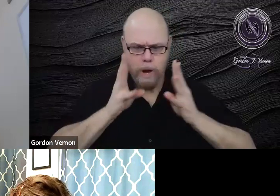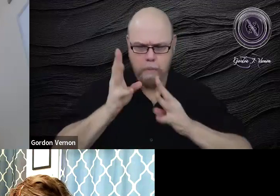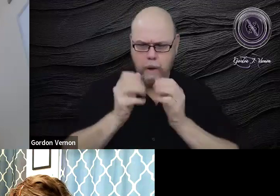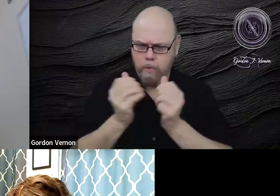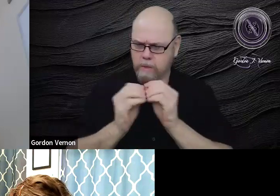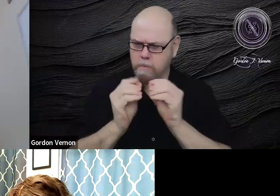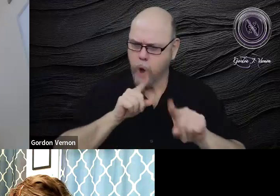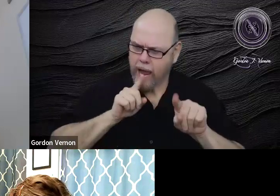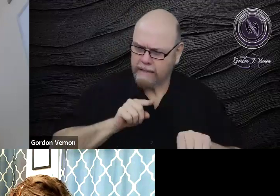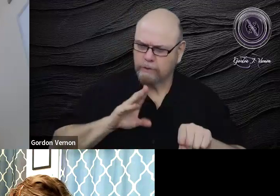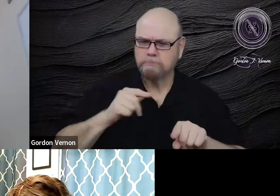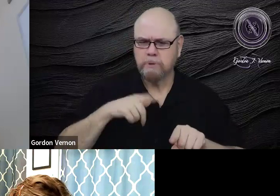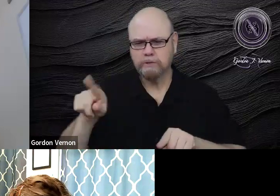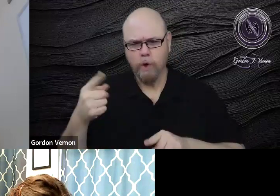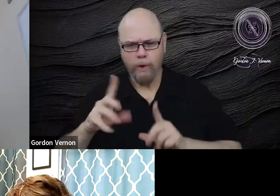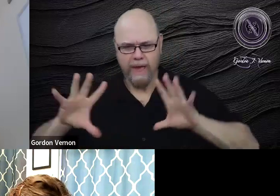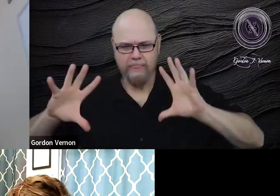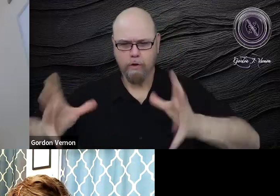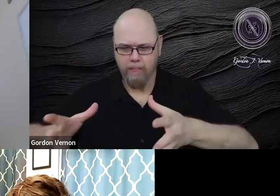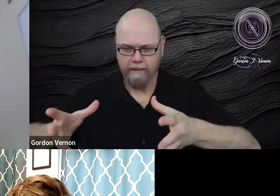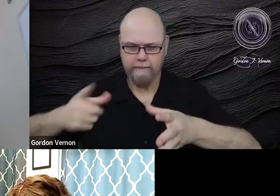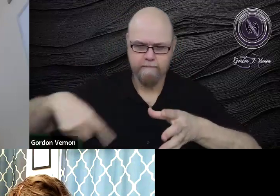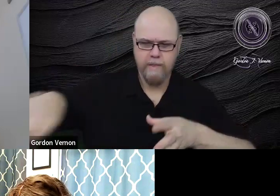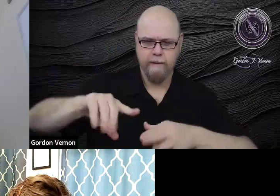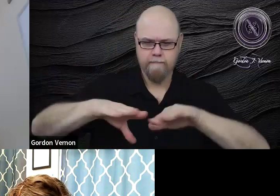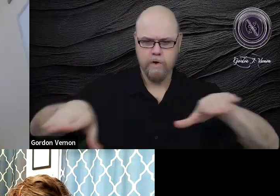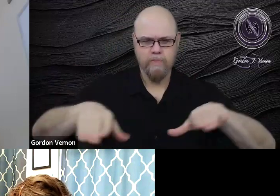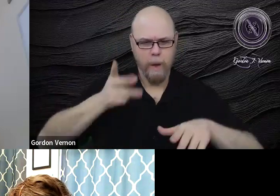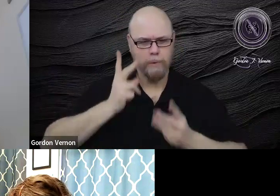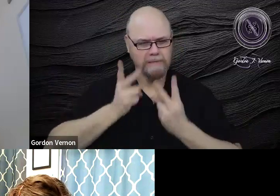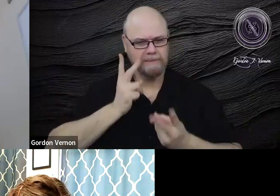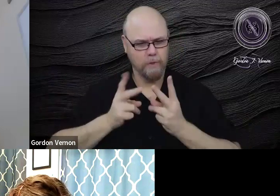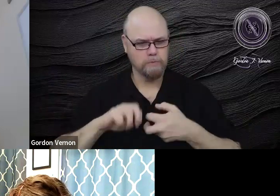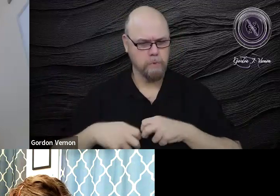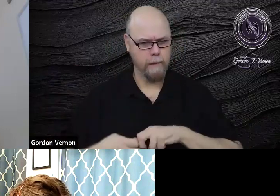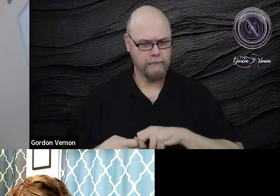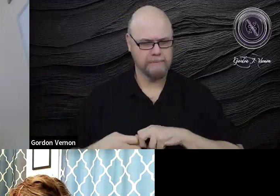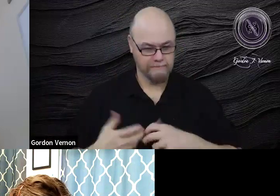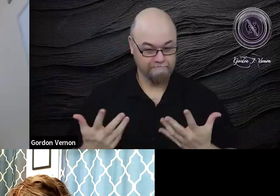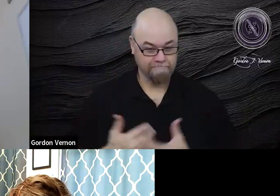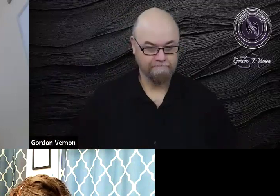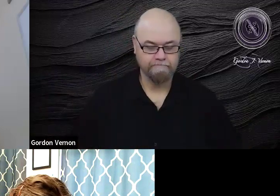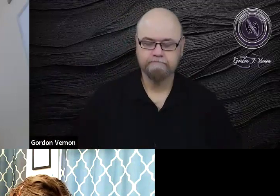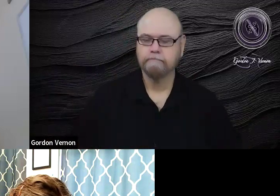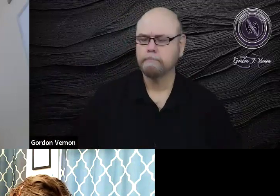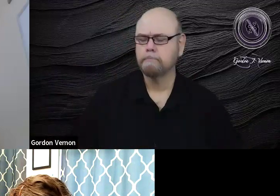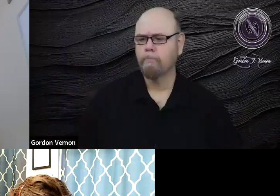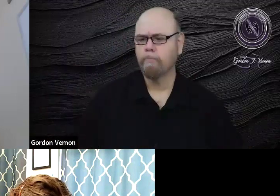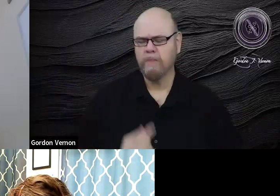when it's more difficult. So if we want to summarize these results in a way